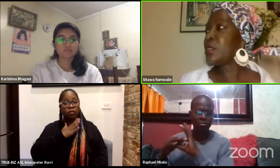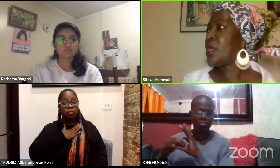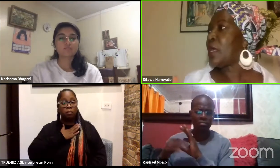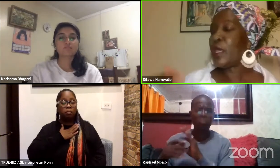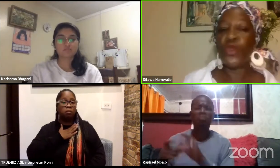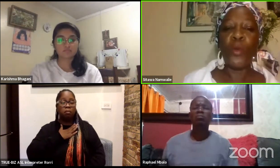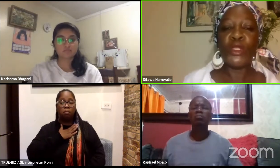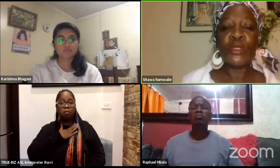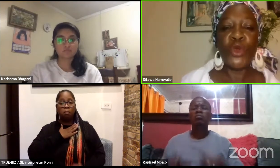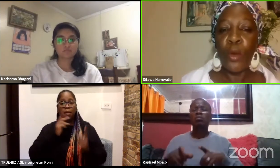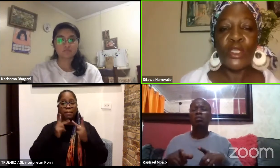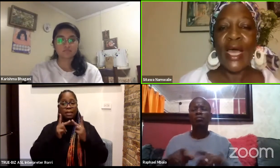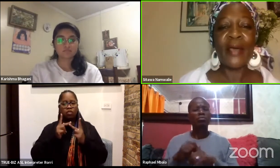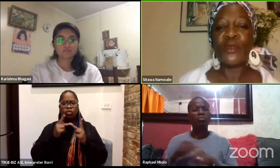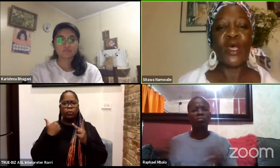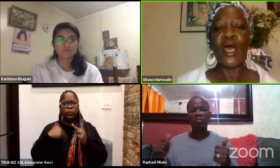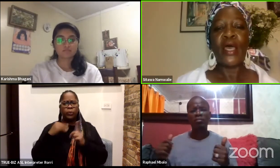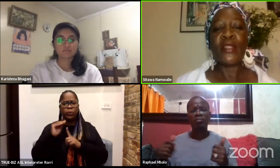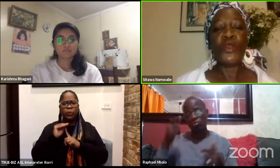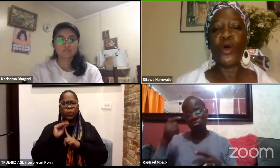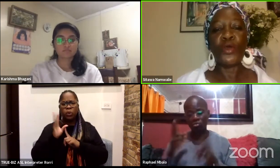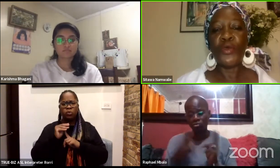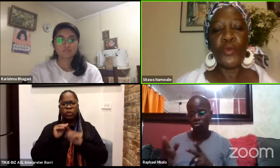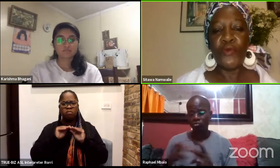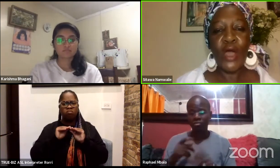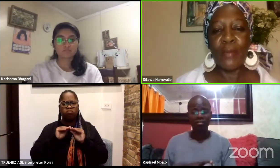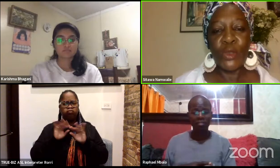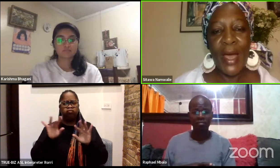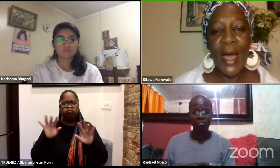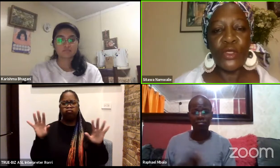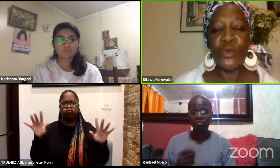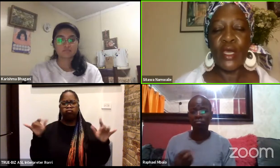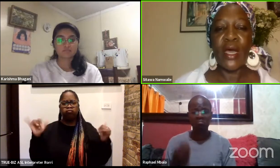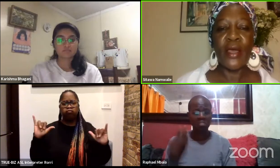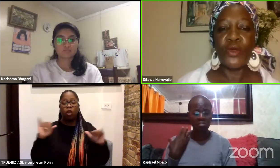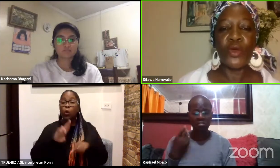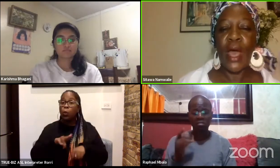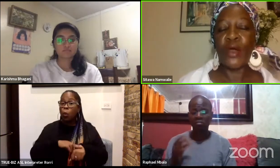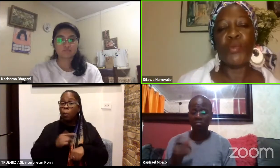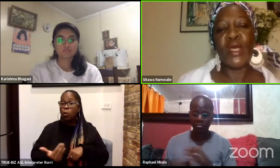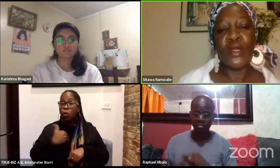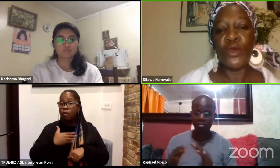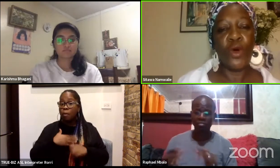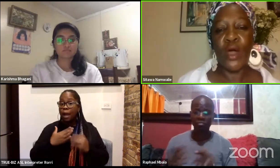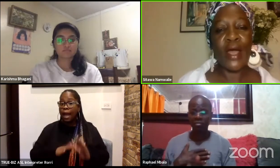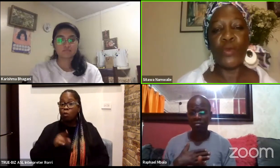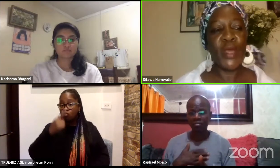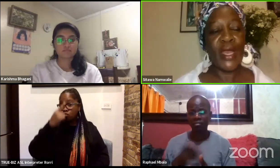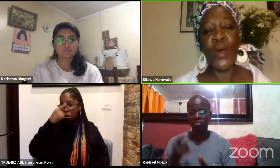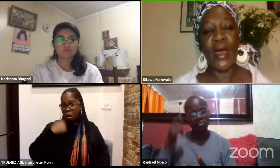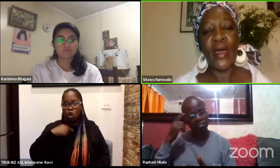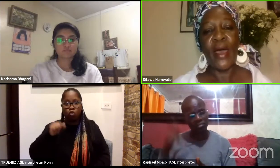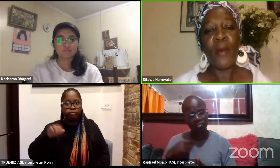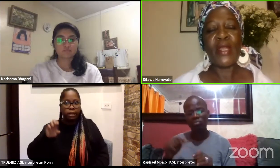'cause normal times, if you come to my house, I could be in New York, I could be anywhere